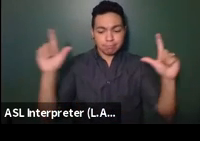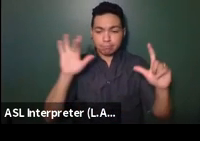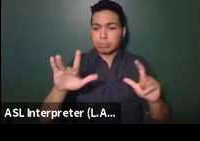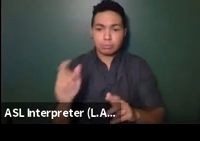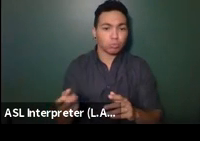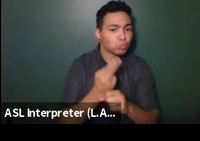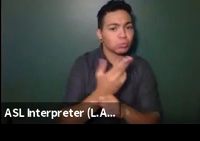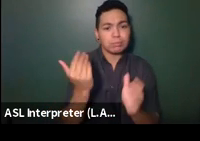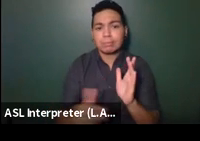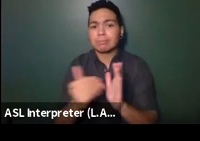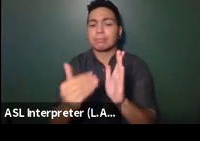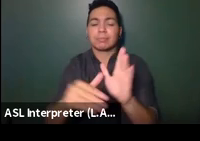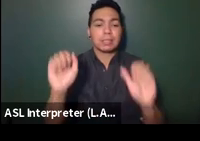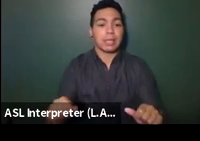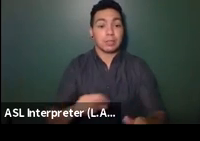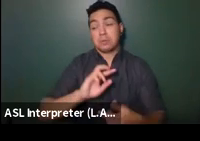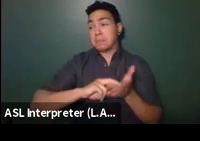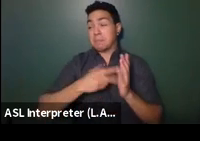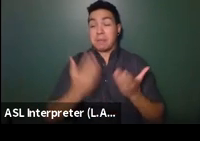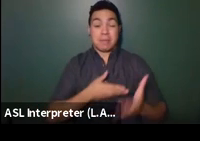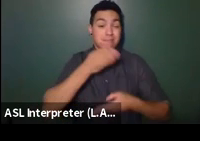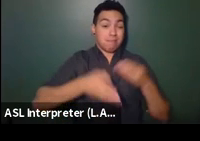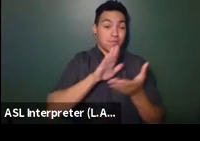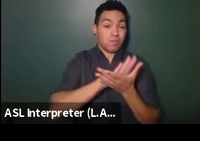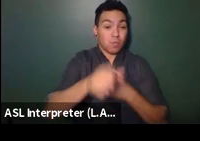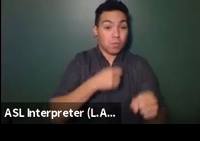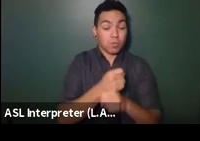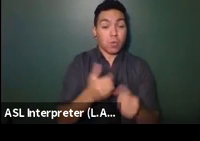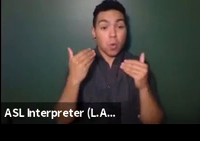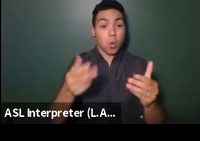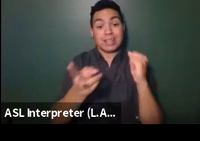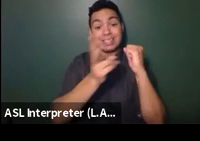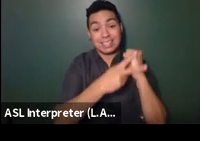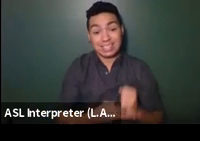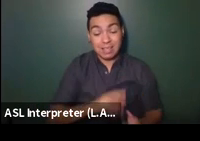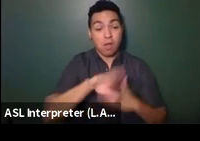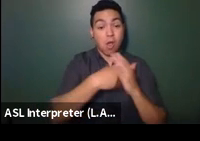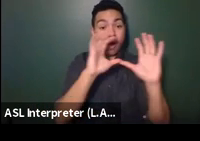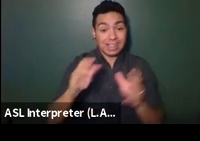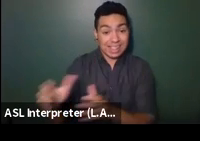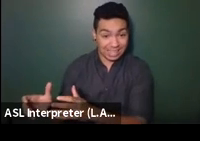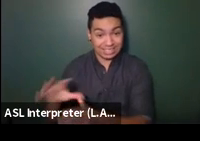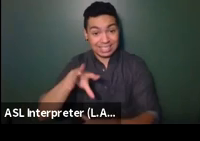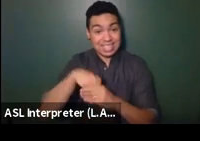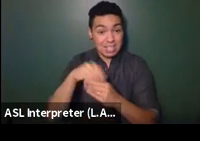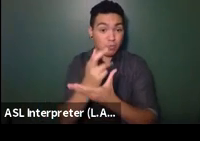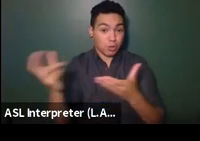ESD 189 - Amy Colburn: So this is where at the end of a school year. You might go in and save all of your courses to your resources, just so you have them available.